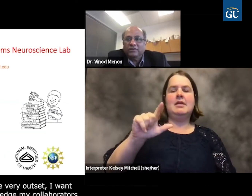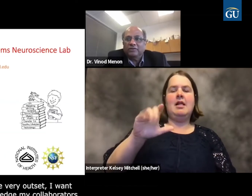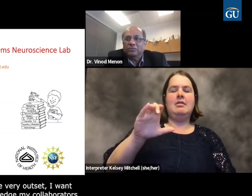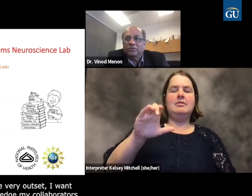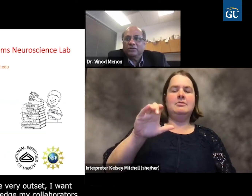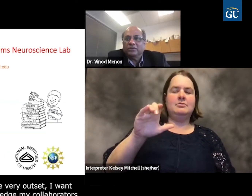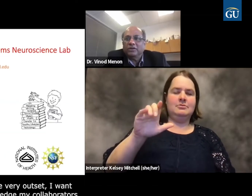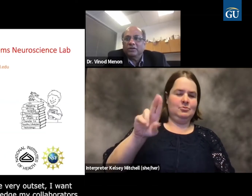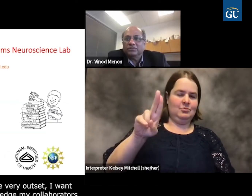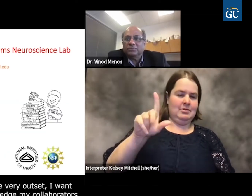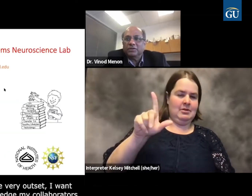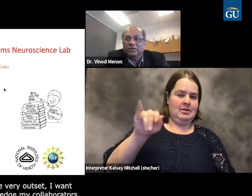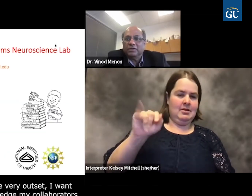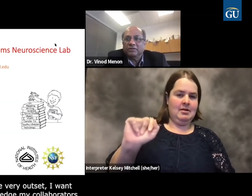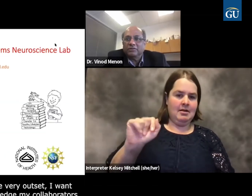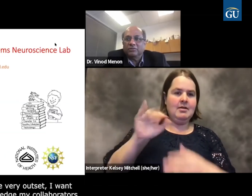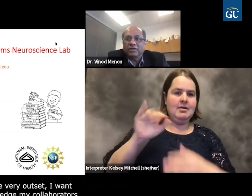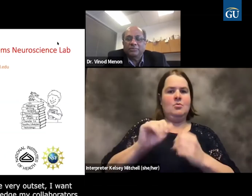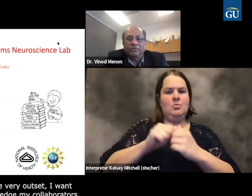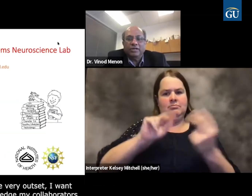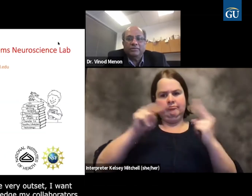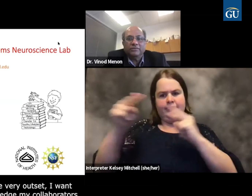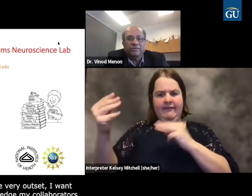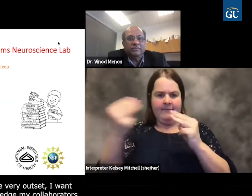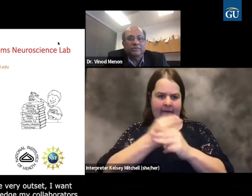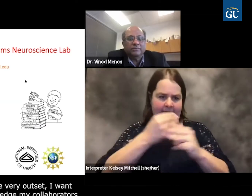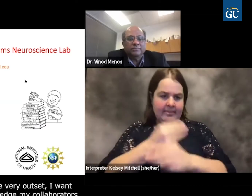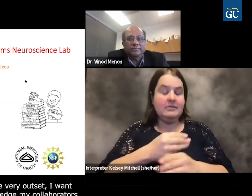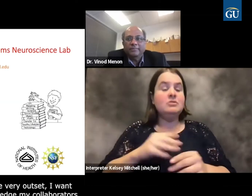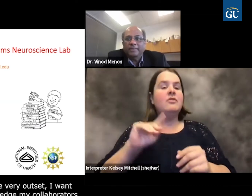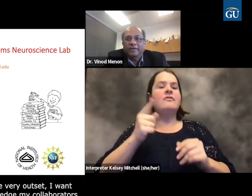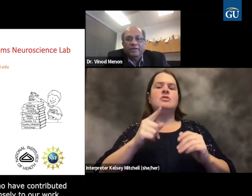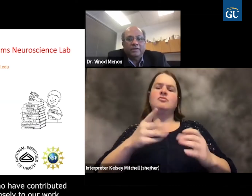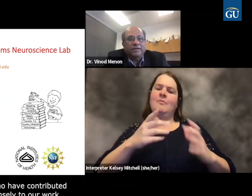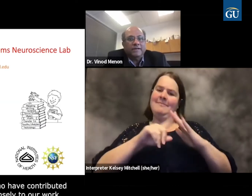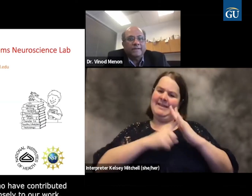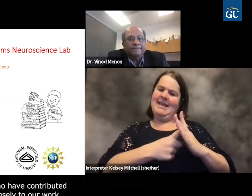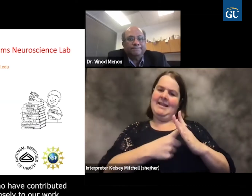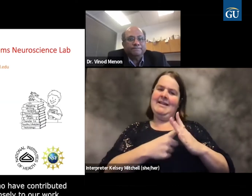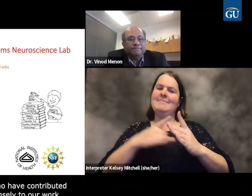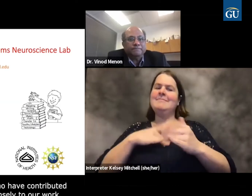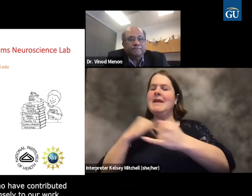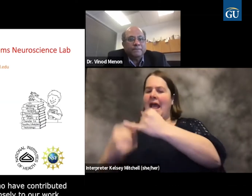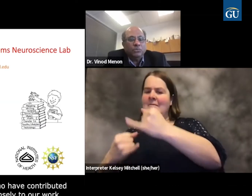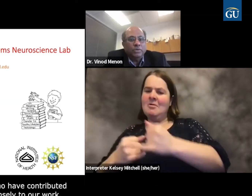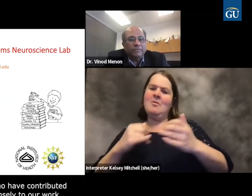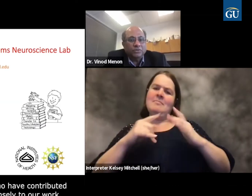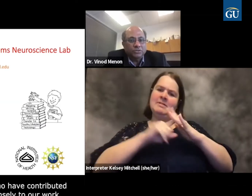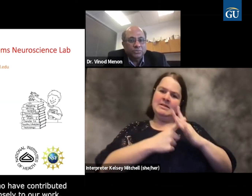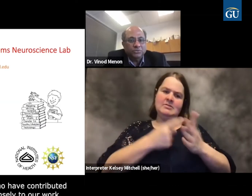so at the very outset i want to acknowledge my collaborators here